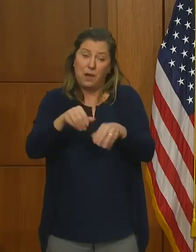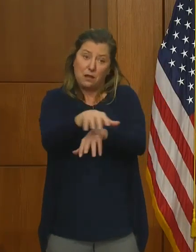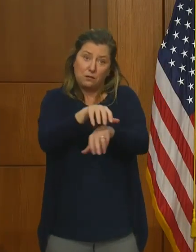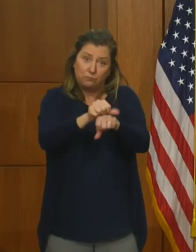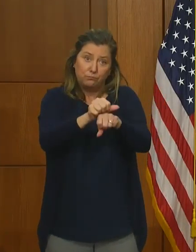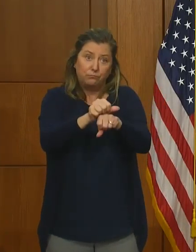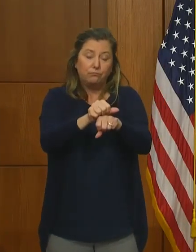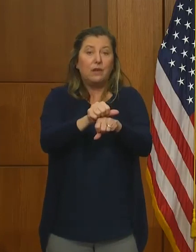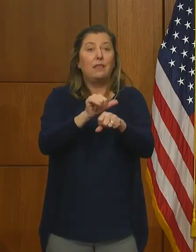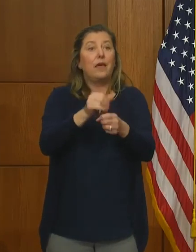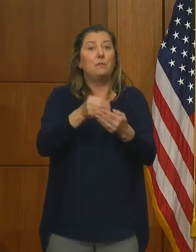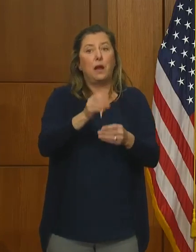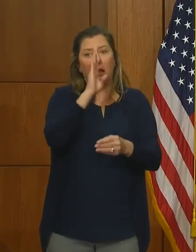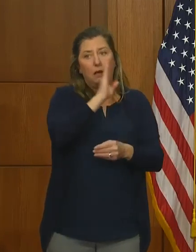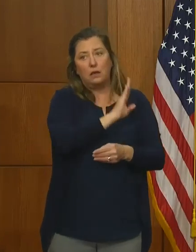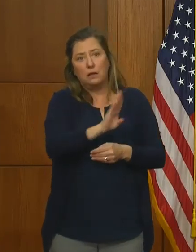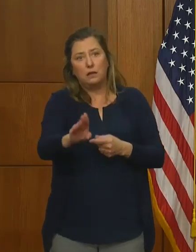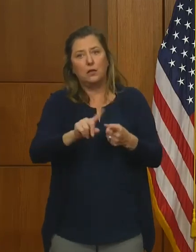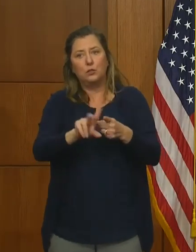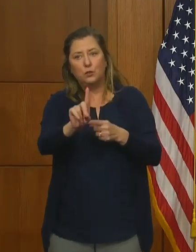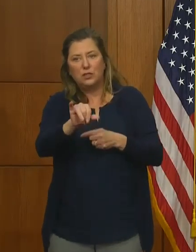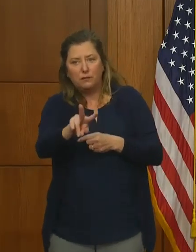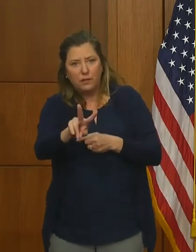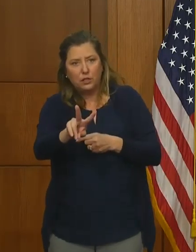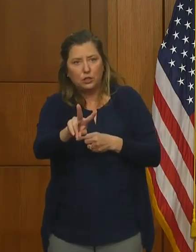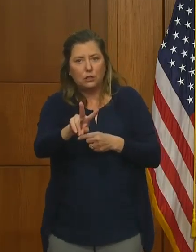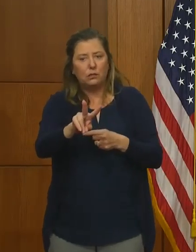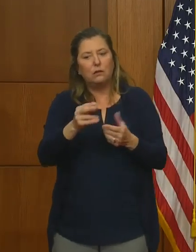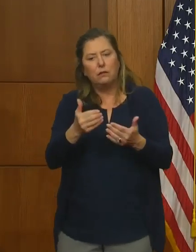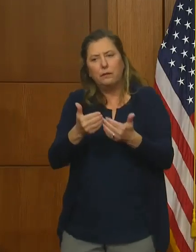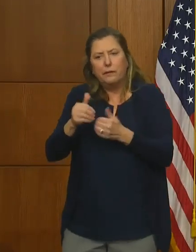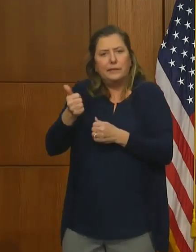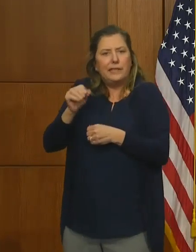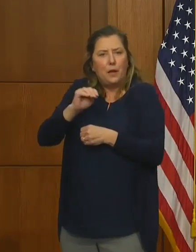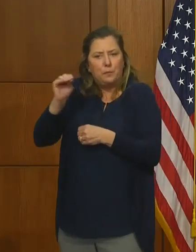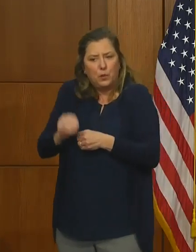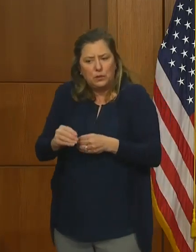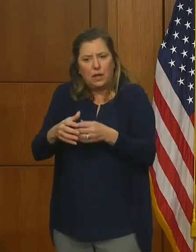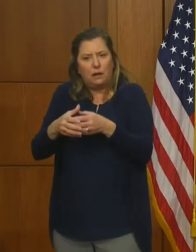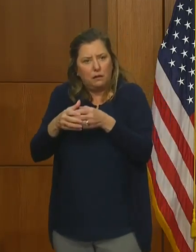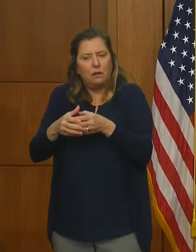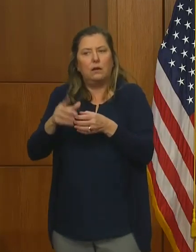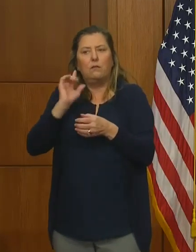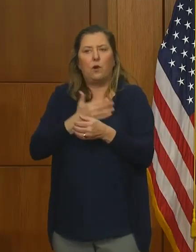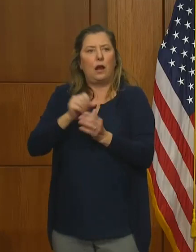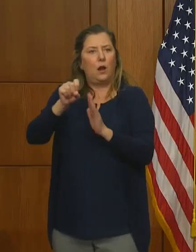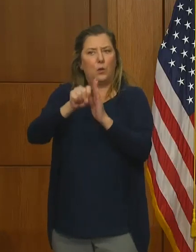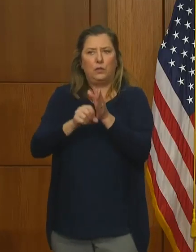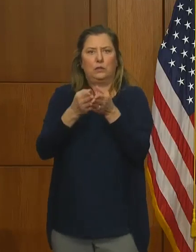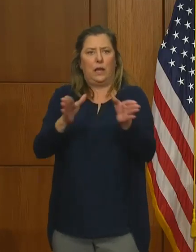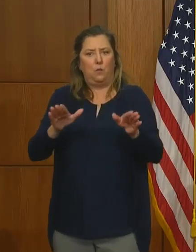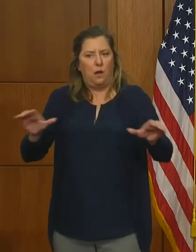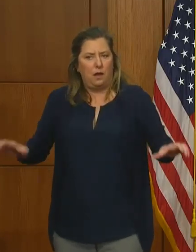CARES ACT. 90% OF THAT MONEY WILL PASS DIRECTLY TO THE